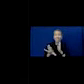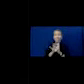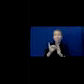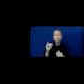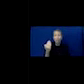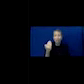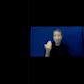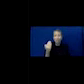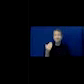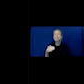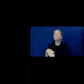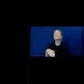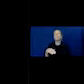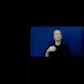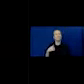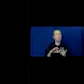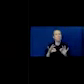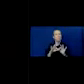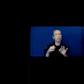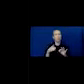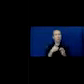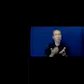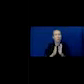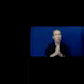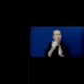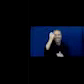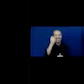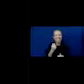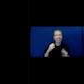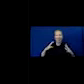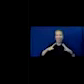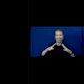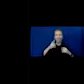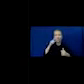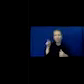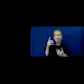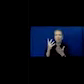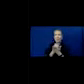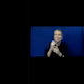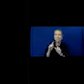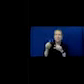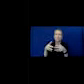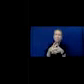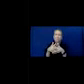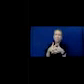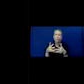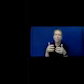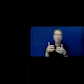had access to Saturdays off, so that he could attend those football games with his sister.